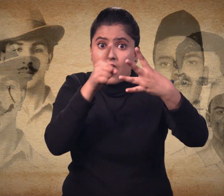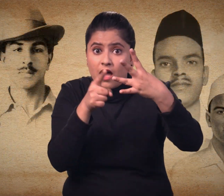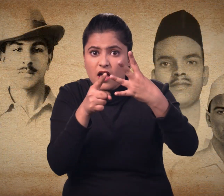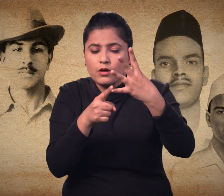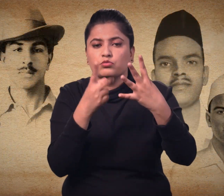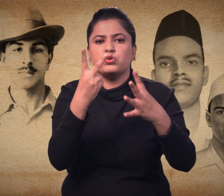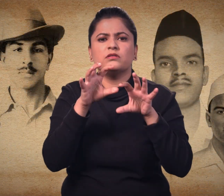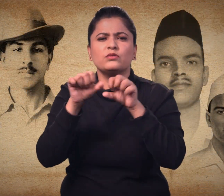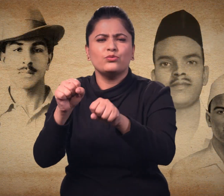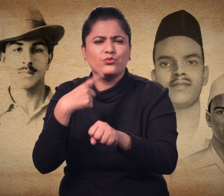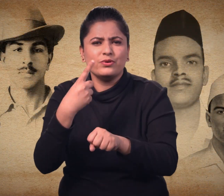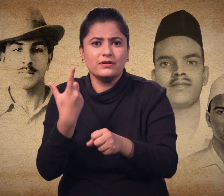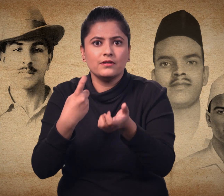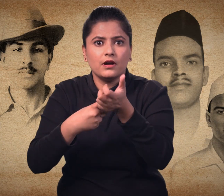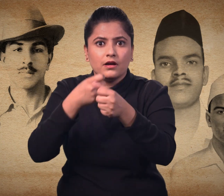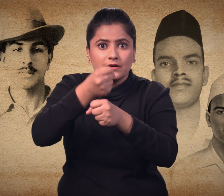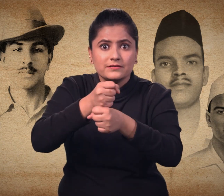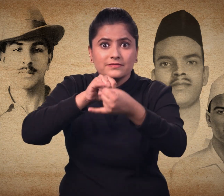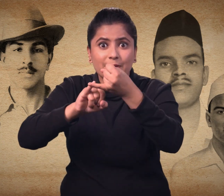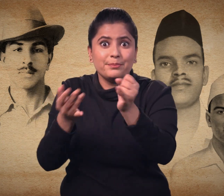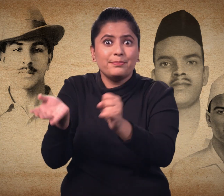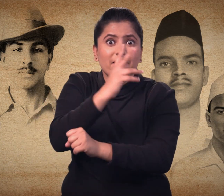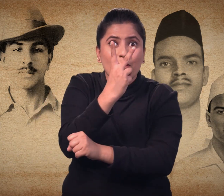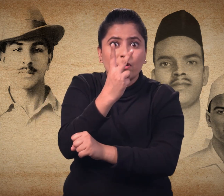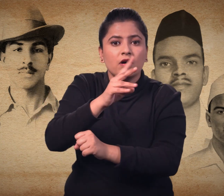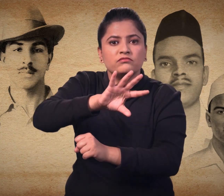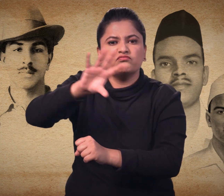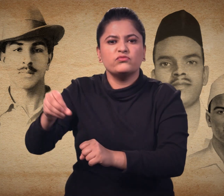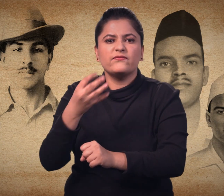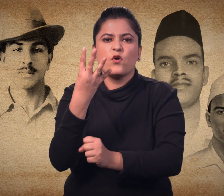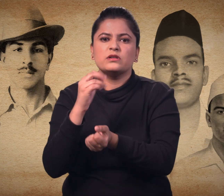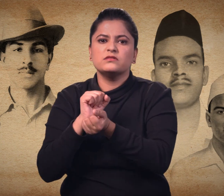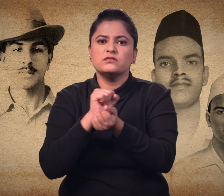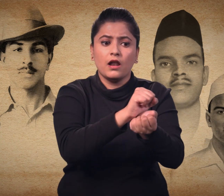Later Sukhdev and Rajguru were also arrested.